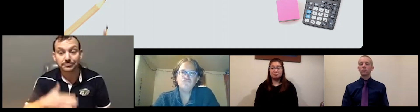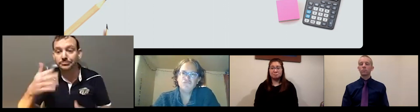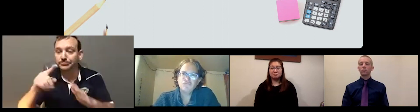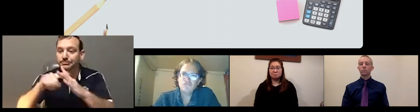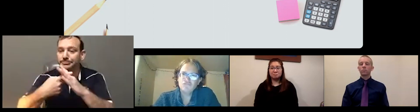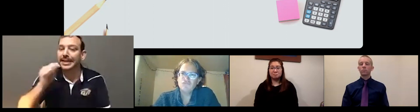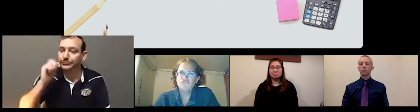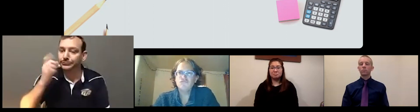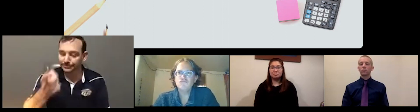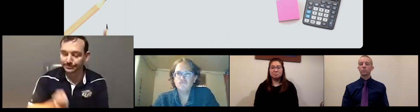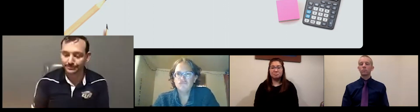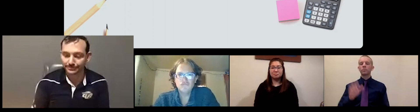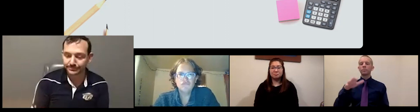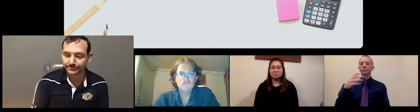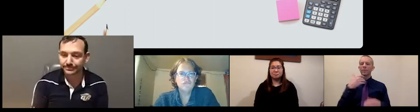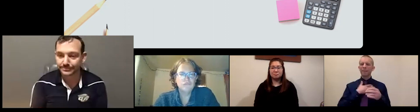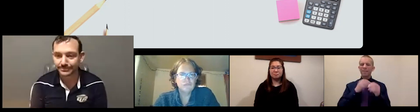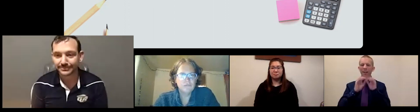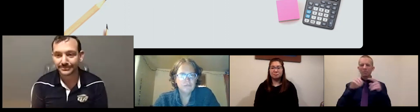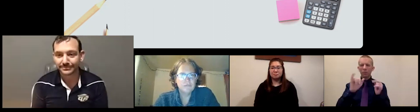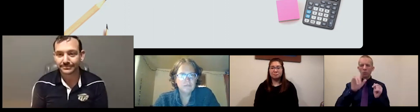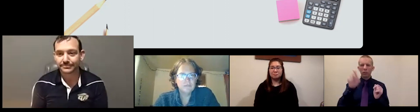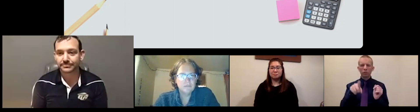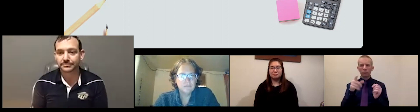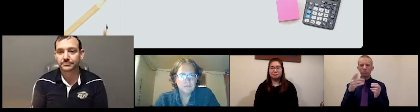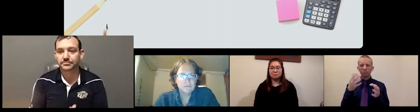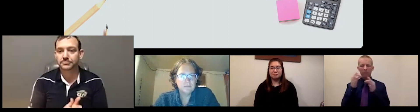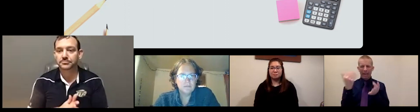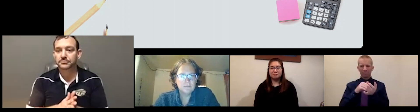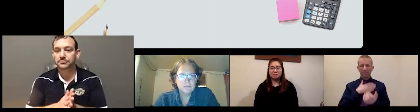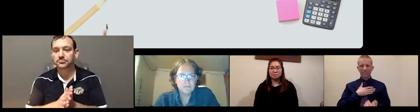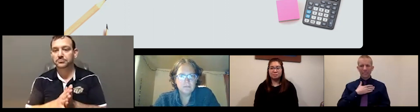We'll start with Andrew. Please clarify that question. Can you repeat, please?